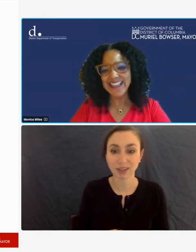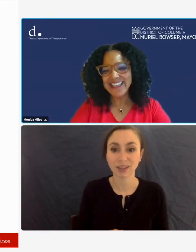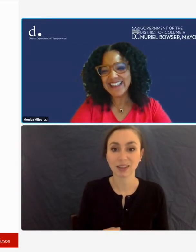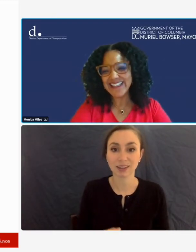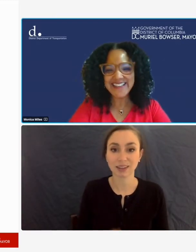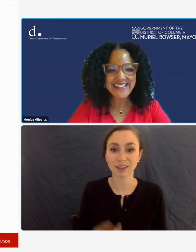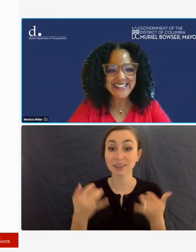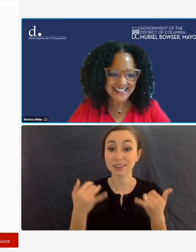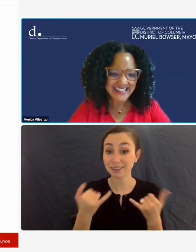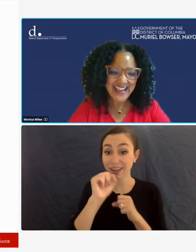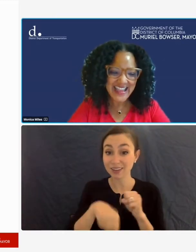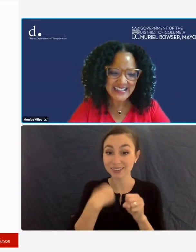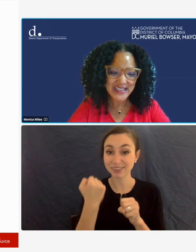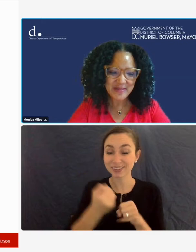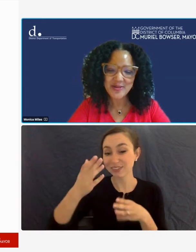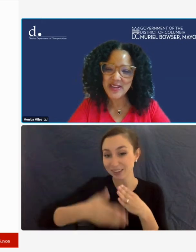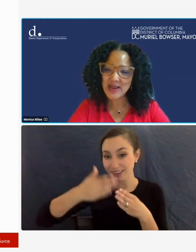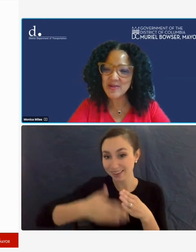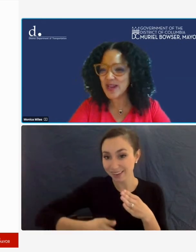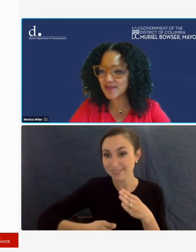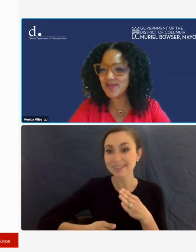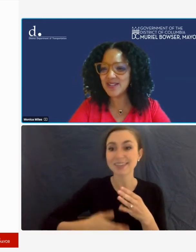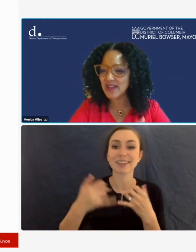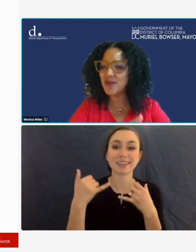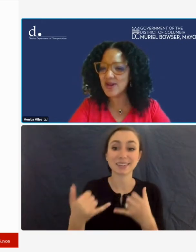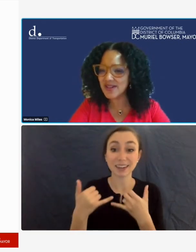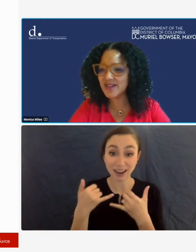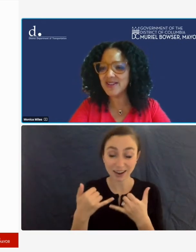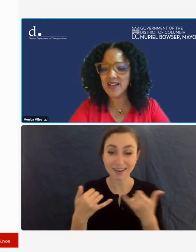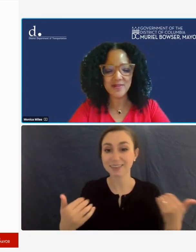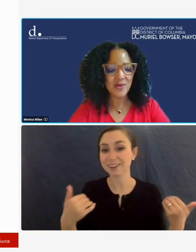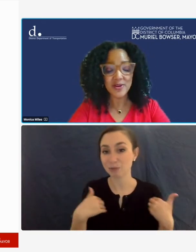the year has ended and um you now were able to have your auditor um or you did